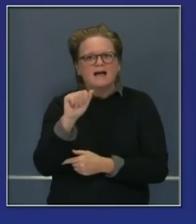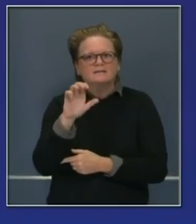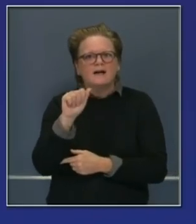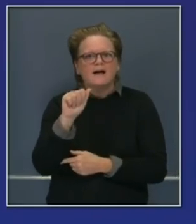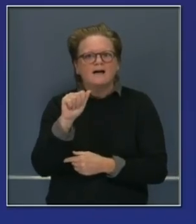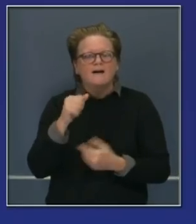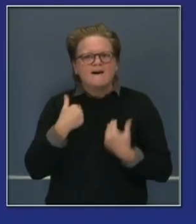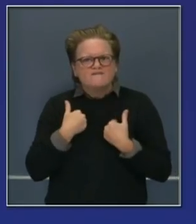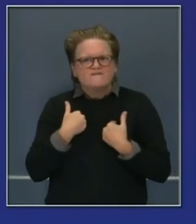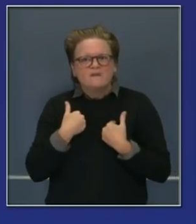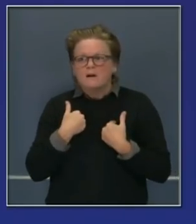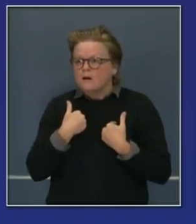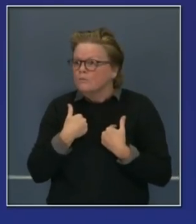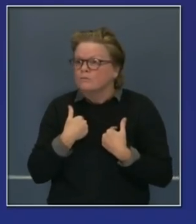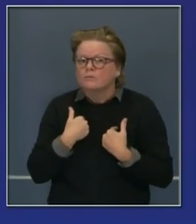COVERAGE PURSUANT TO OBAMACARE